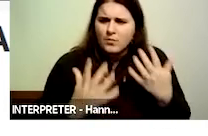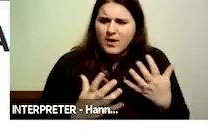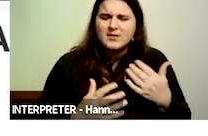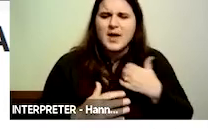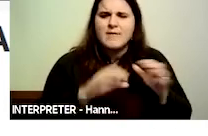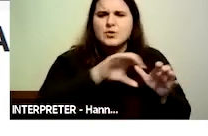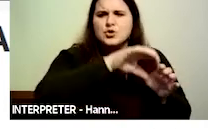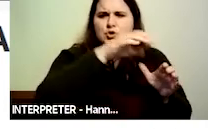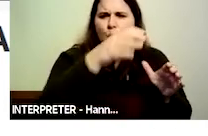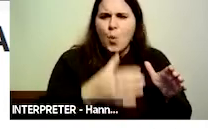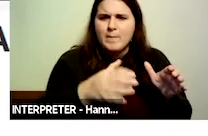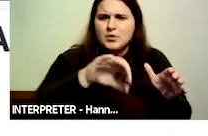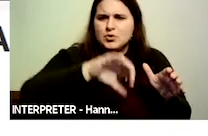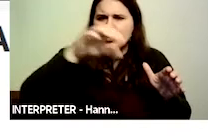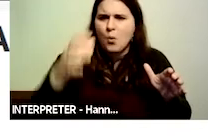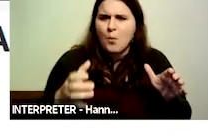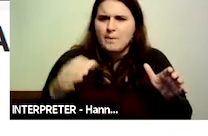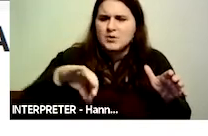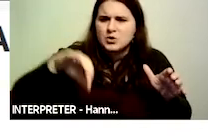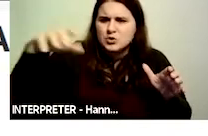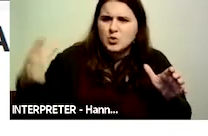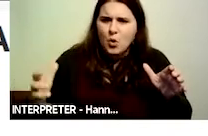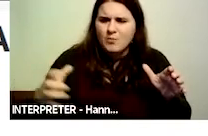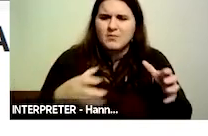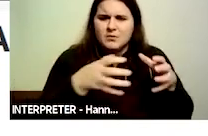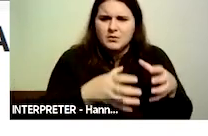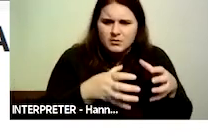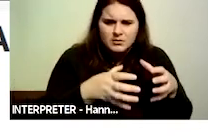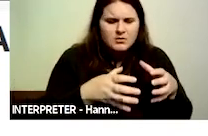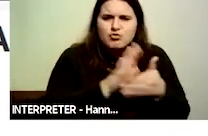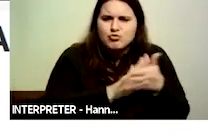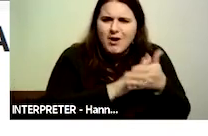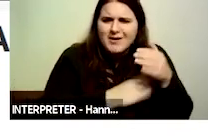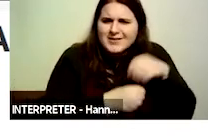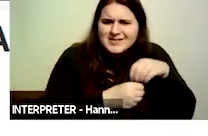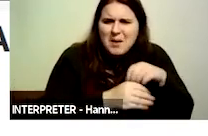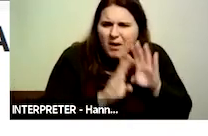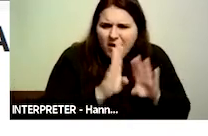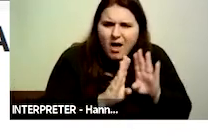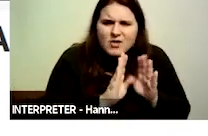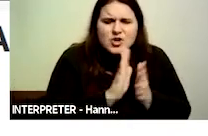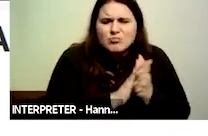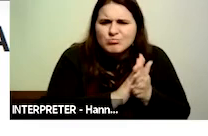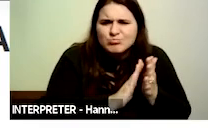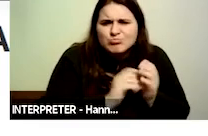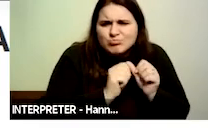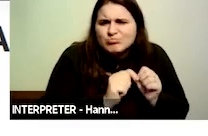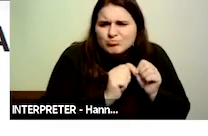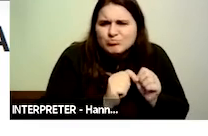everything could be done internally within there and be self sustaining Ben Woelk: So you had a group of people who lived in there. There's also a Pauly Shore